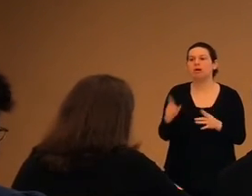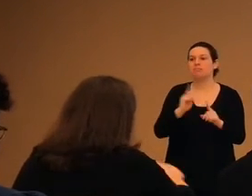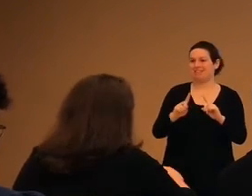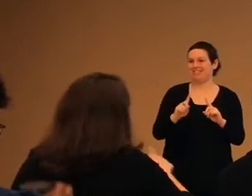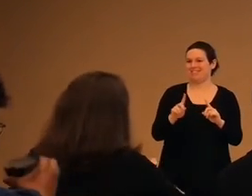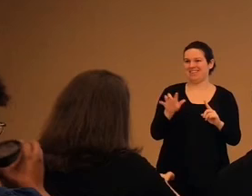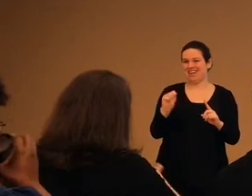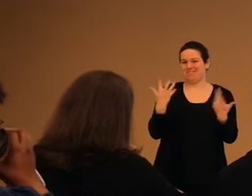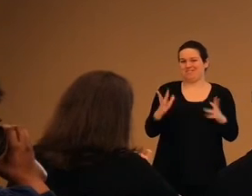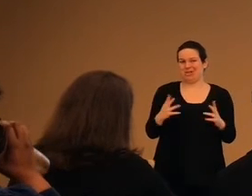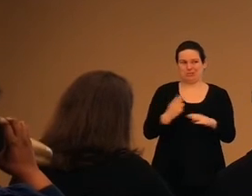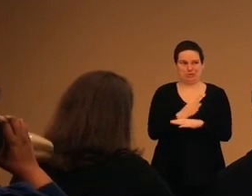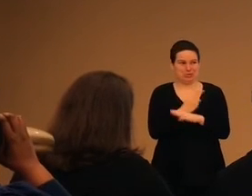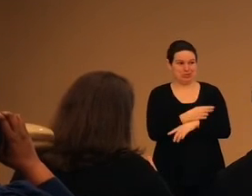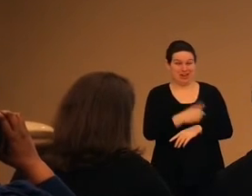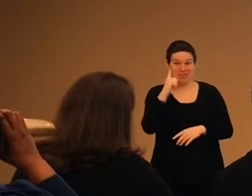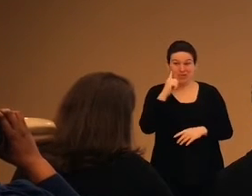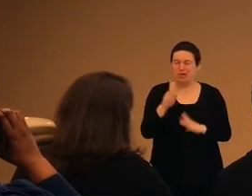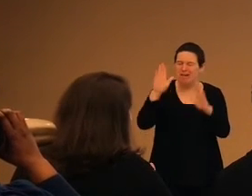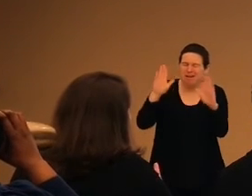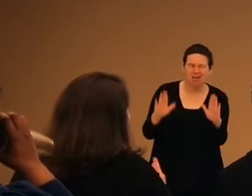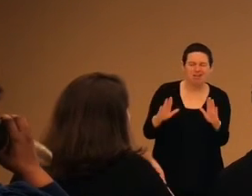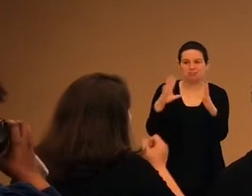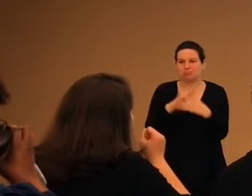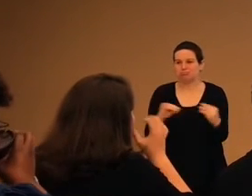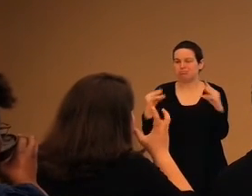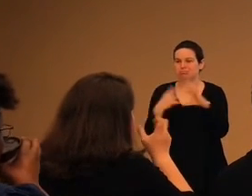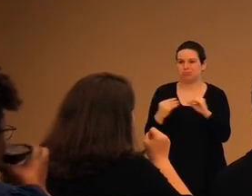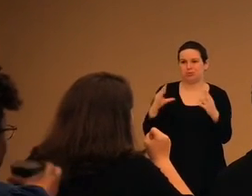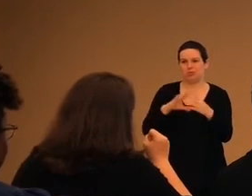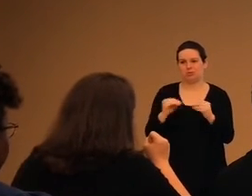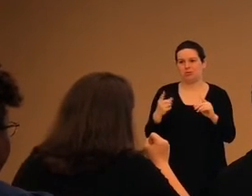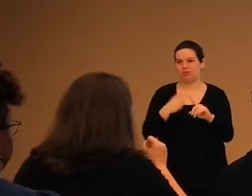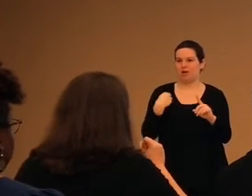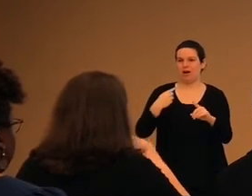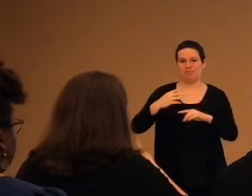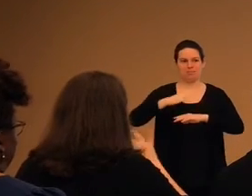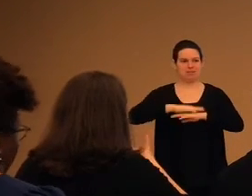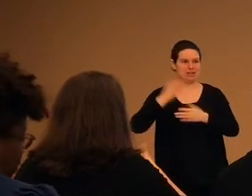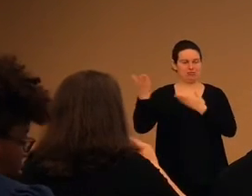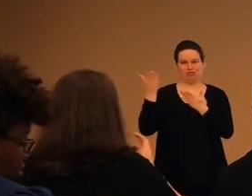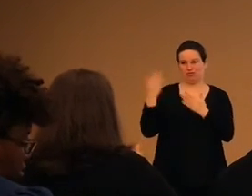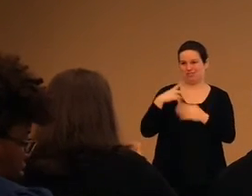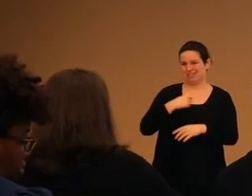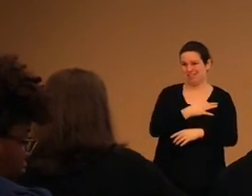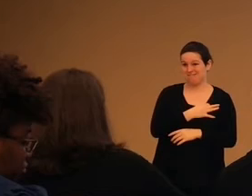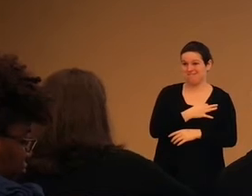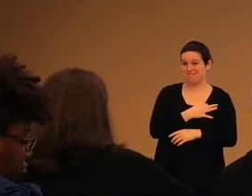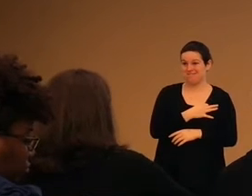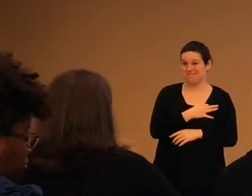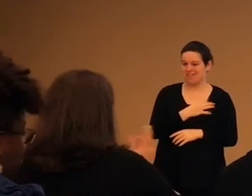And I've heard some really amazing stories from our docents and our guest service staff about people that have come in that have been